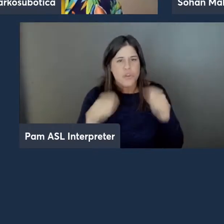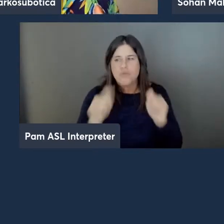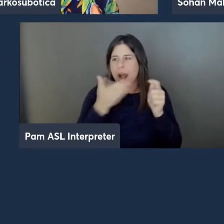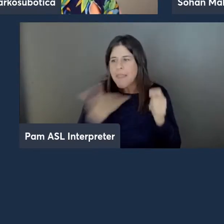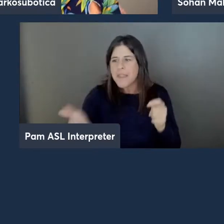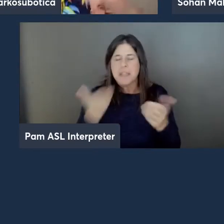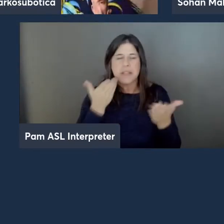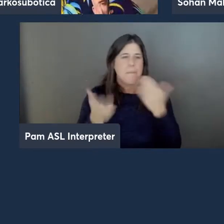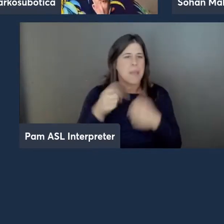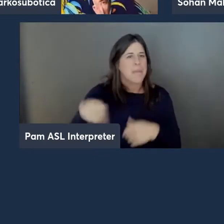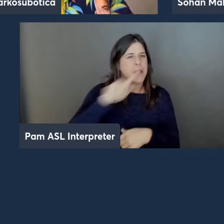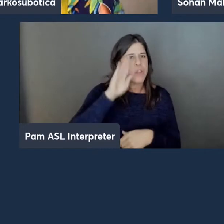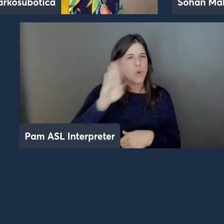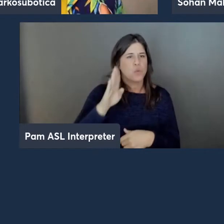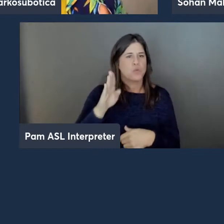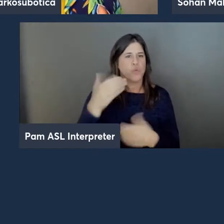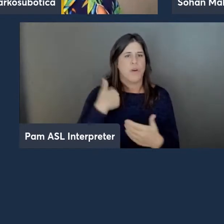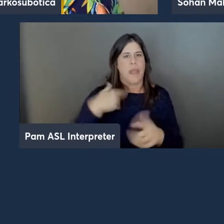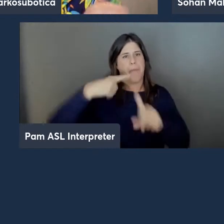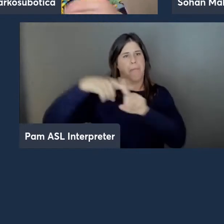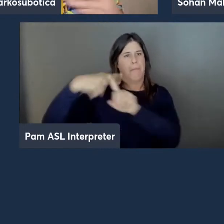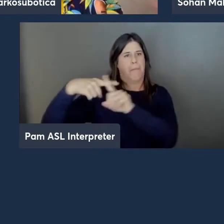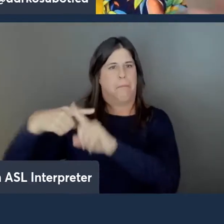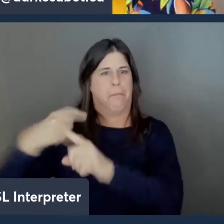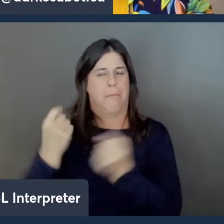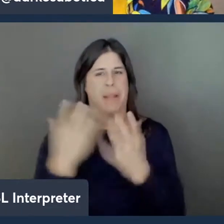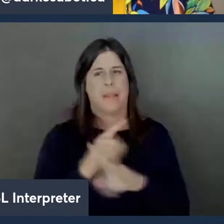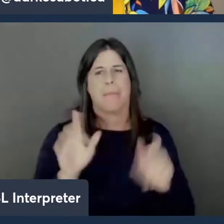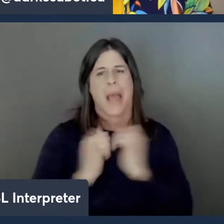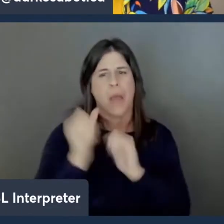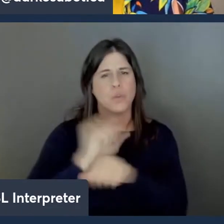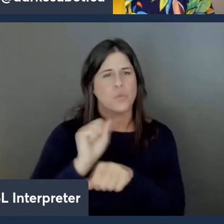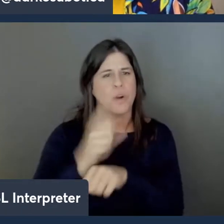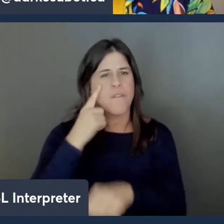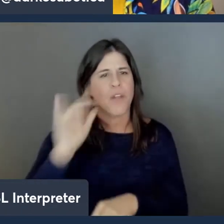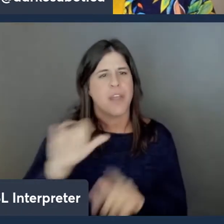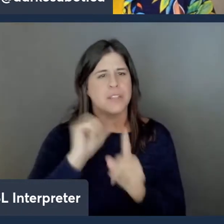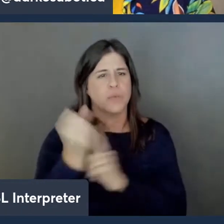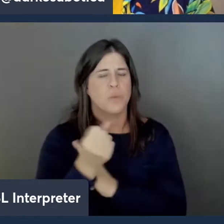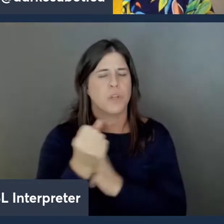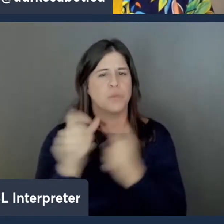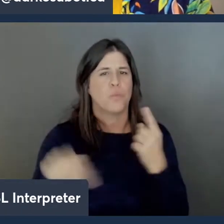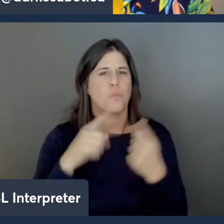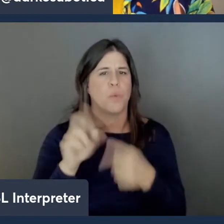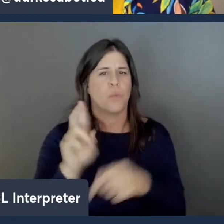are gonna bring you a lot of good things. So how would it work in this case when we use Evidently?